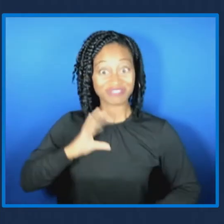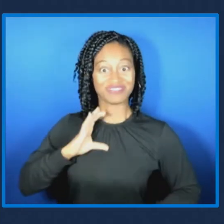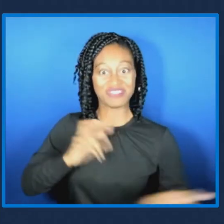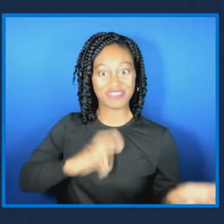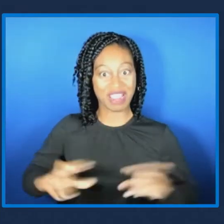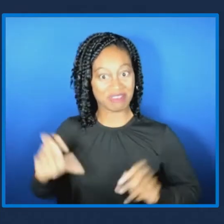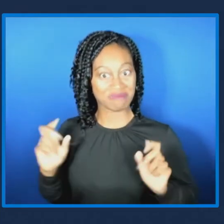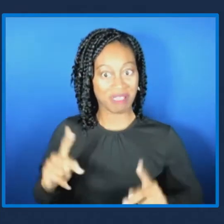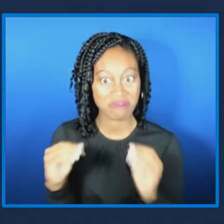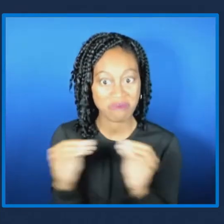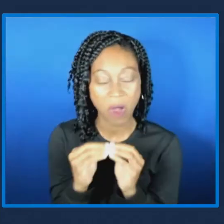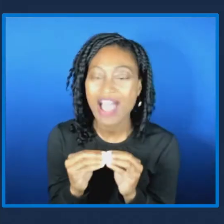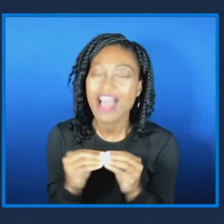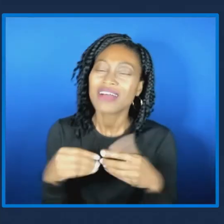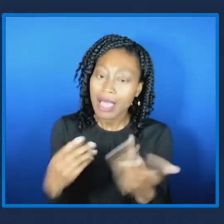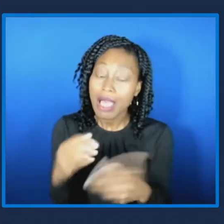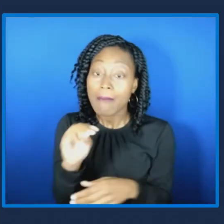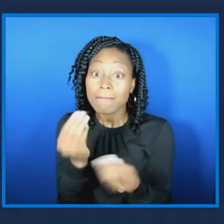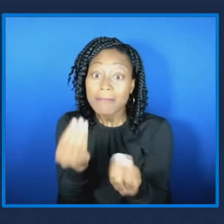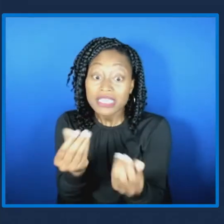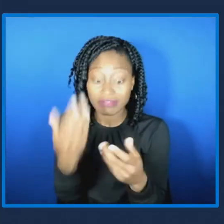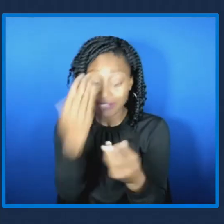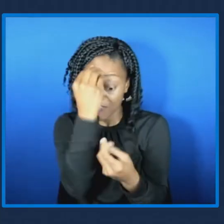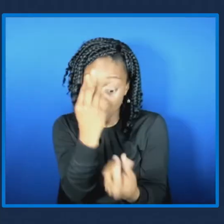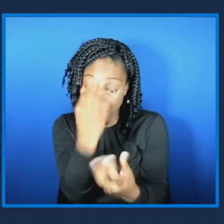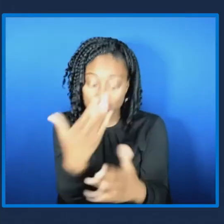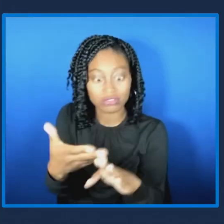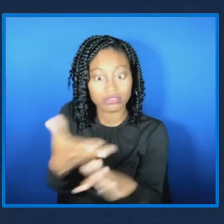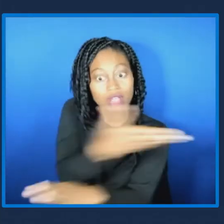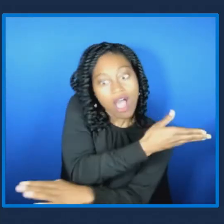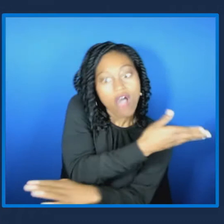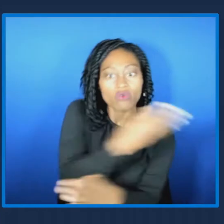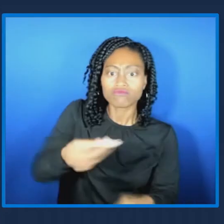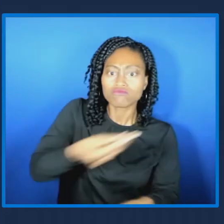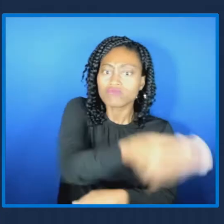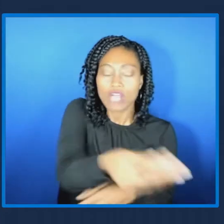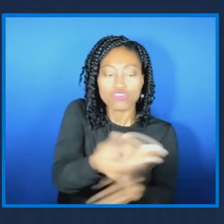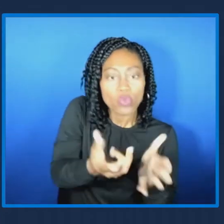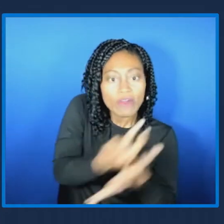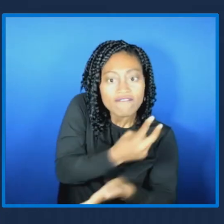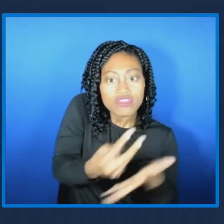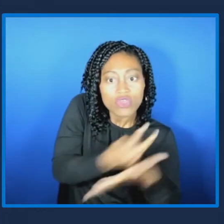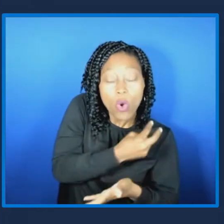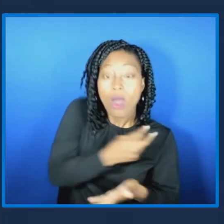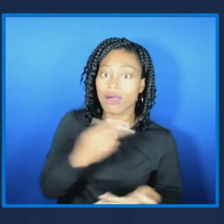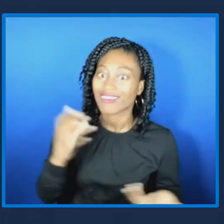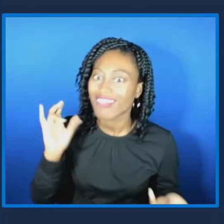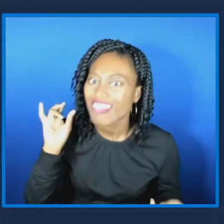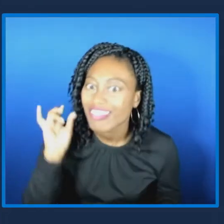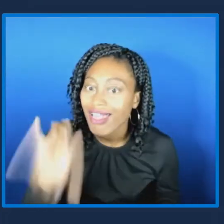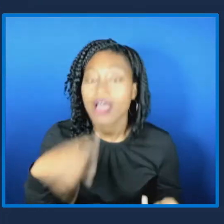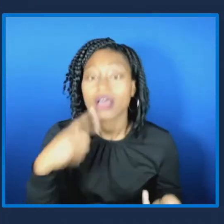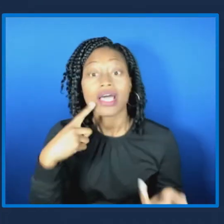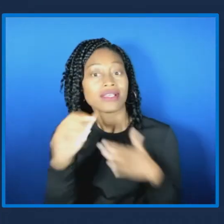But something that was really new to me at the beginning of the pandemic was speaker led visual descriptions.